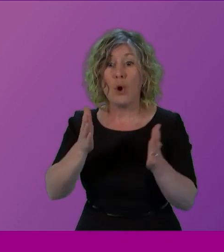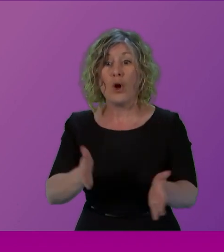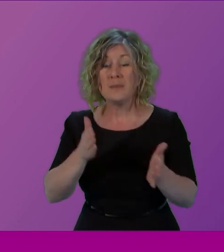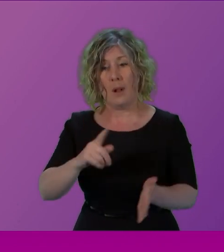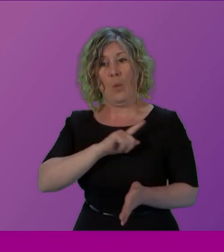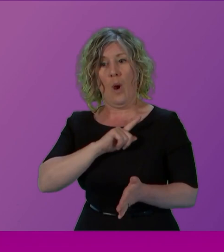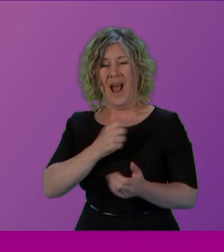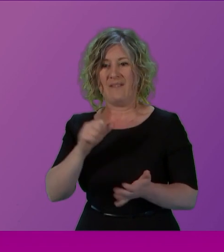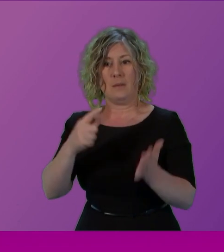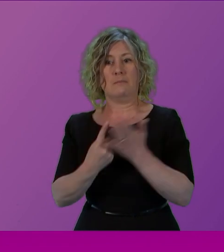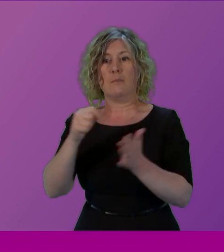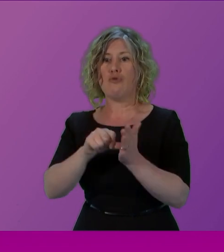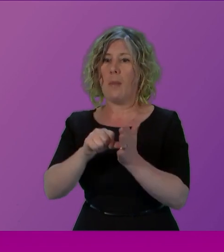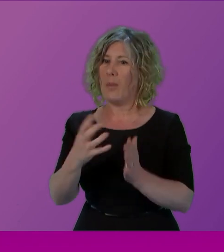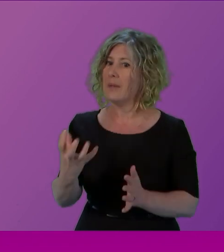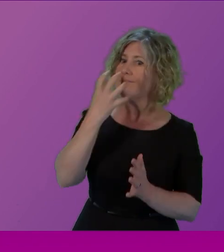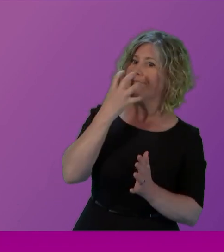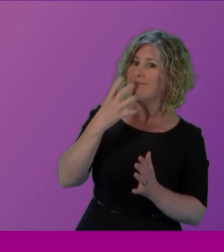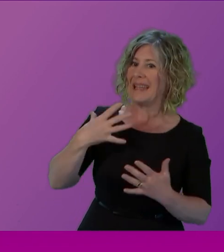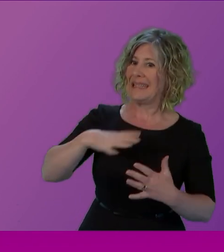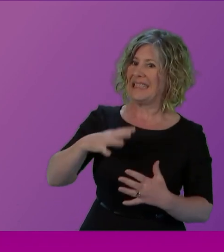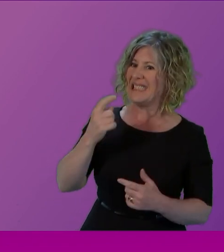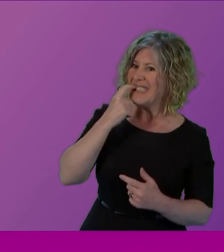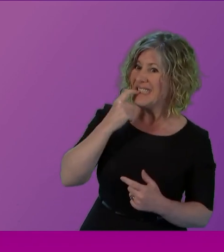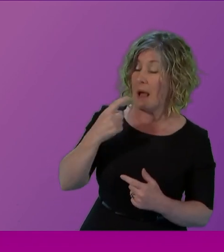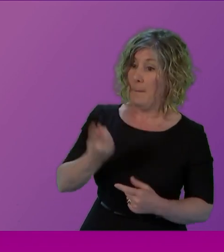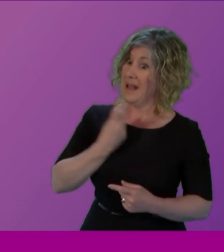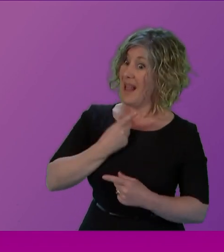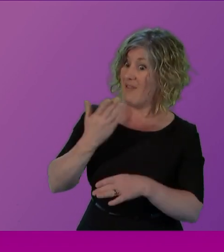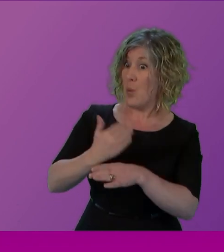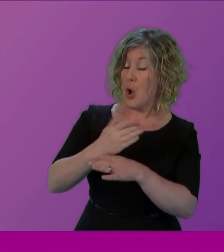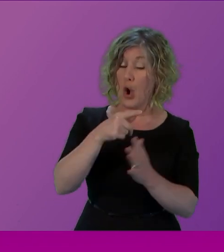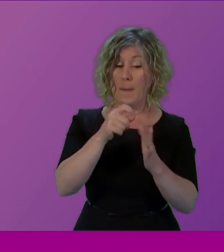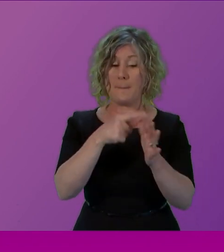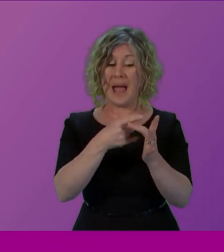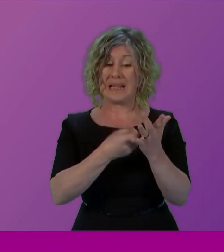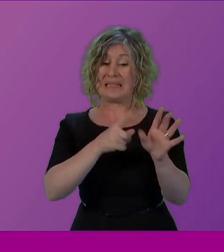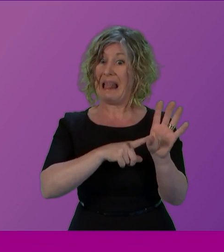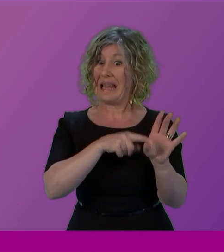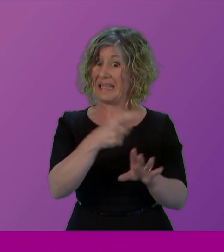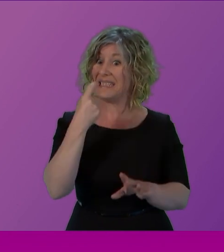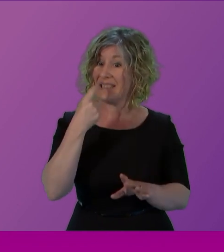I have worked in our NHS. I was a dentist in Paisley and I saw at first hand the impact of this Government’s failures